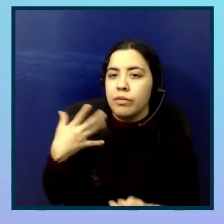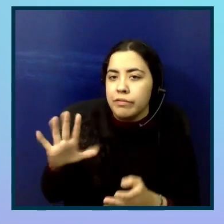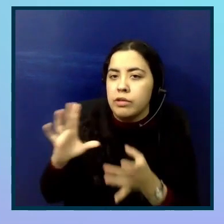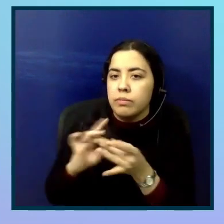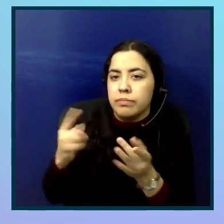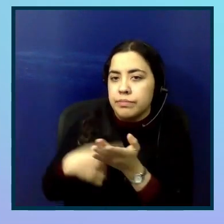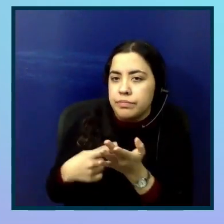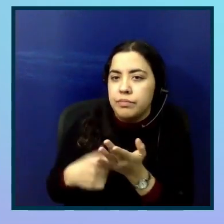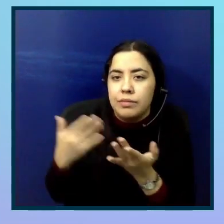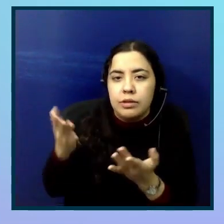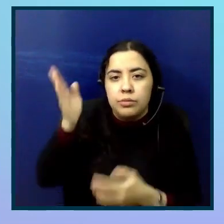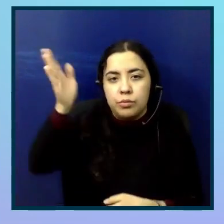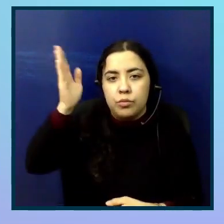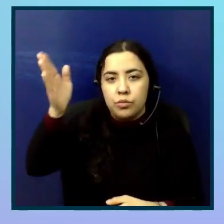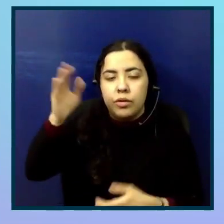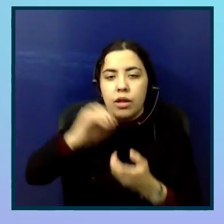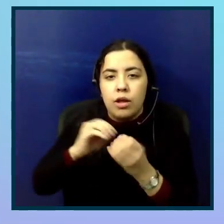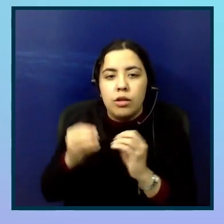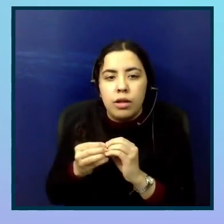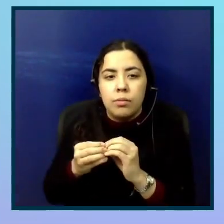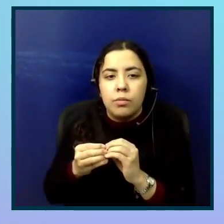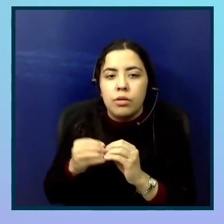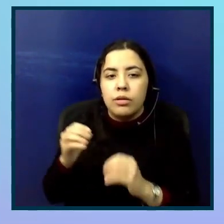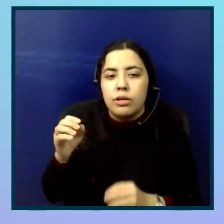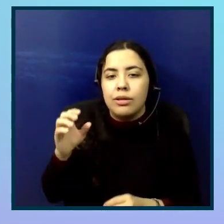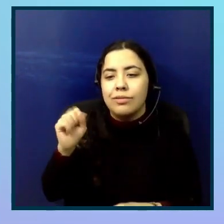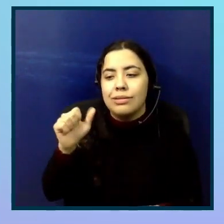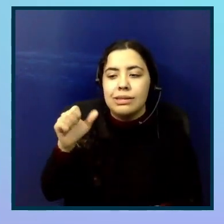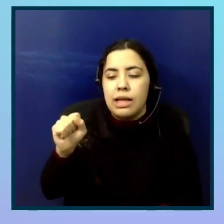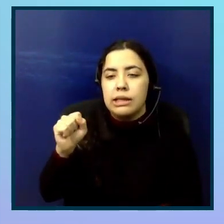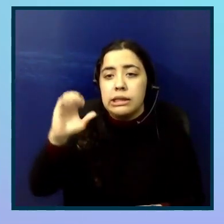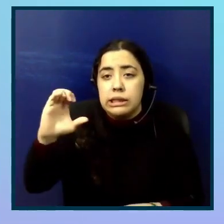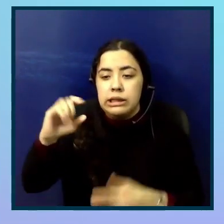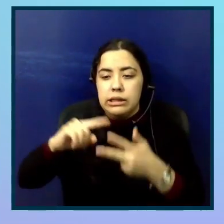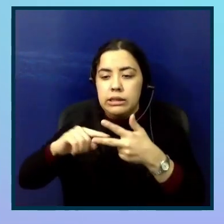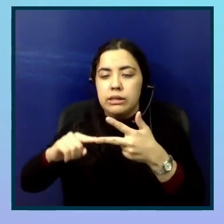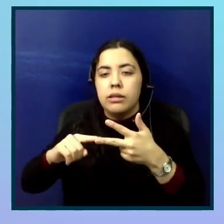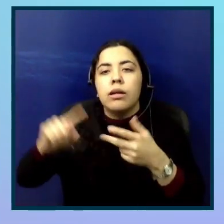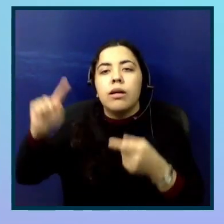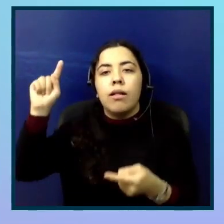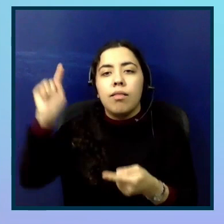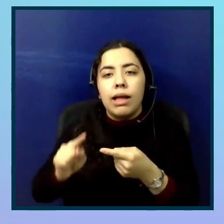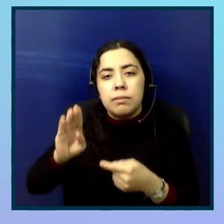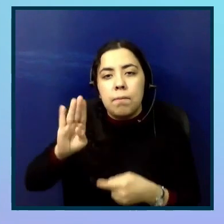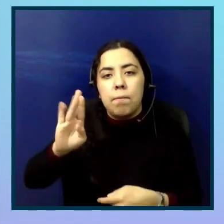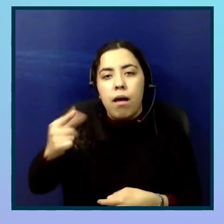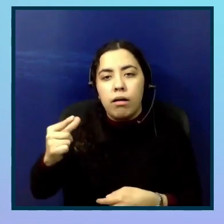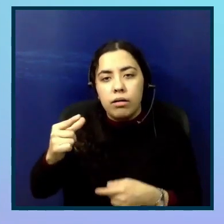has been the number of SAS-C bugs, both coming in and also, how many of them are still remaining.